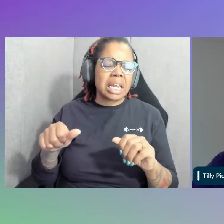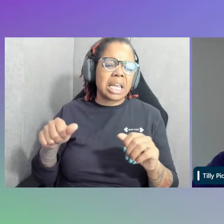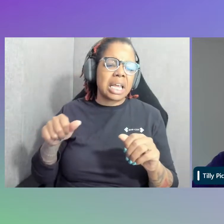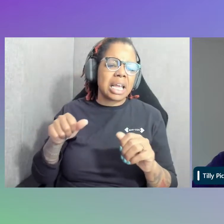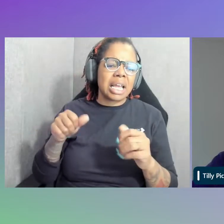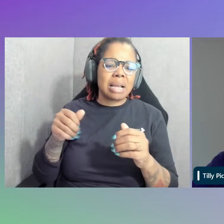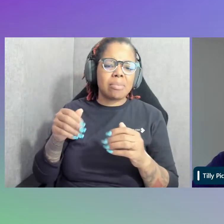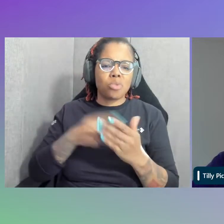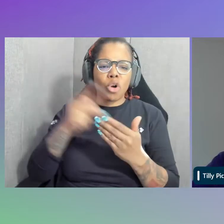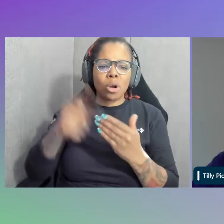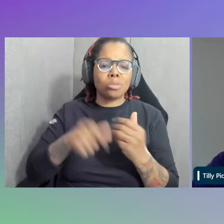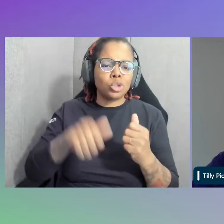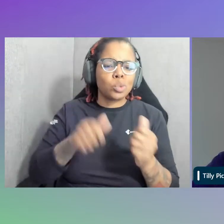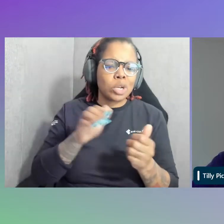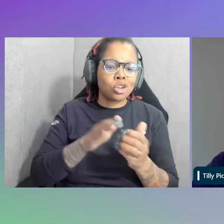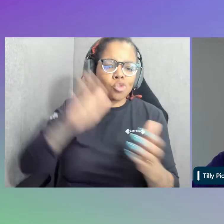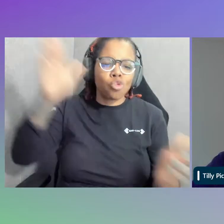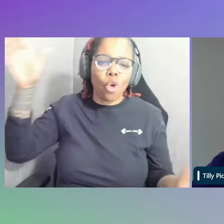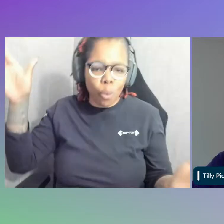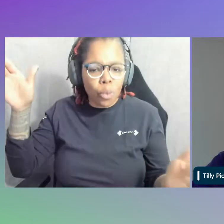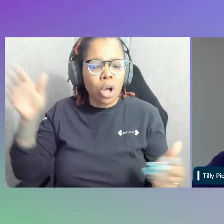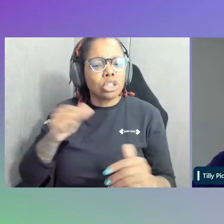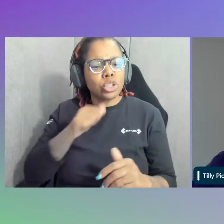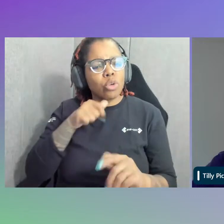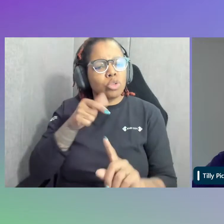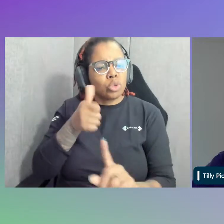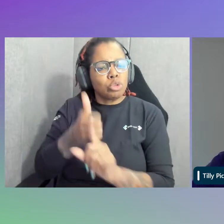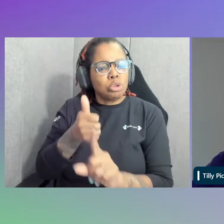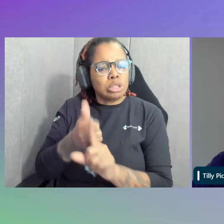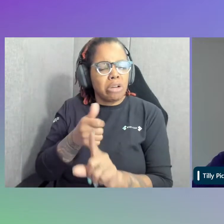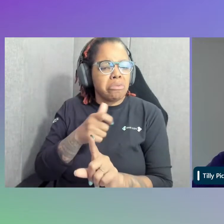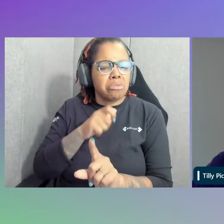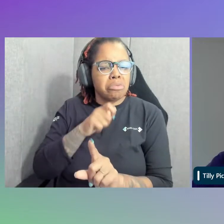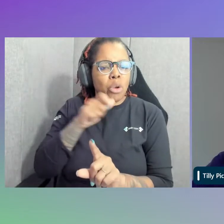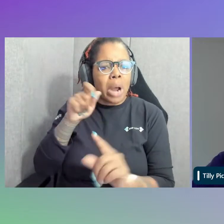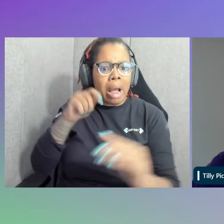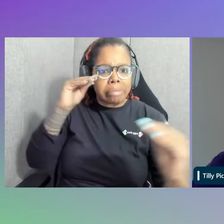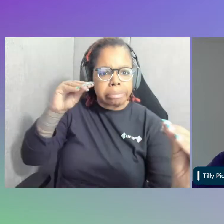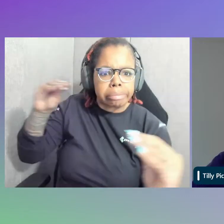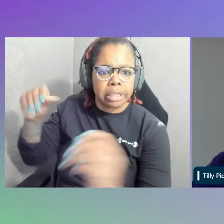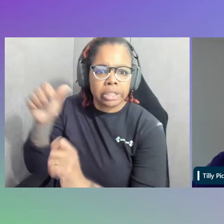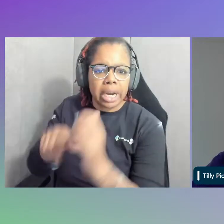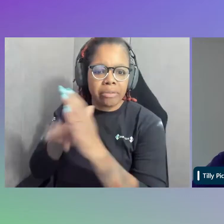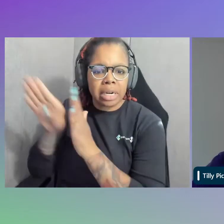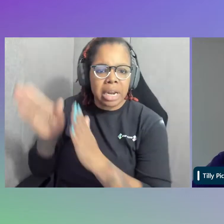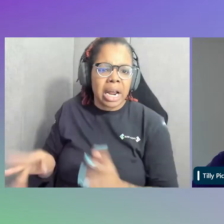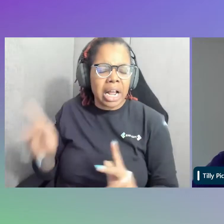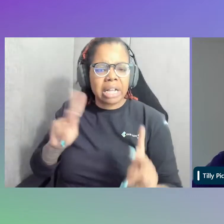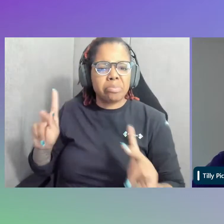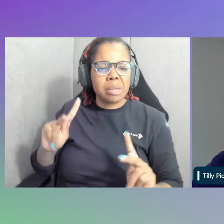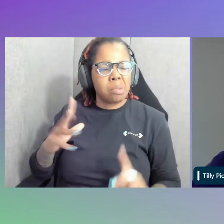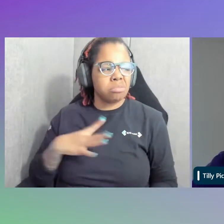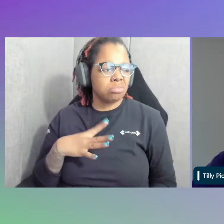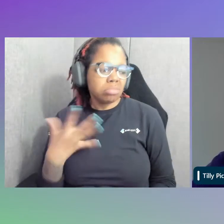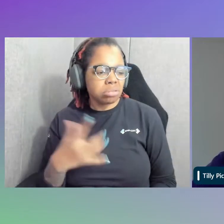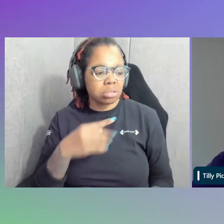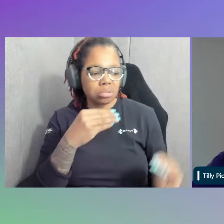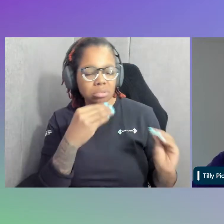you're not taking it on yourself to educate your developer and be resented for doing your